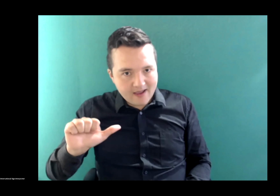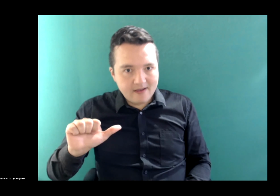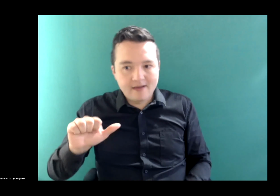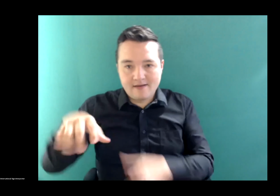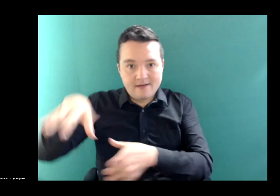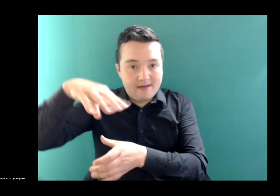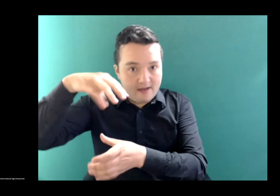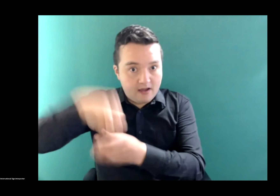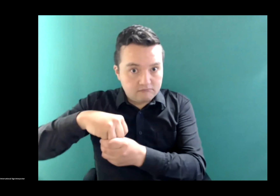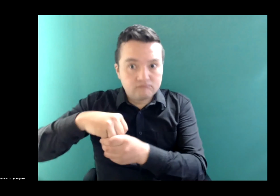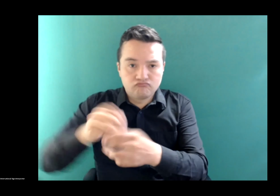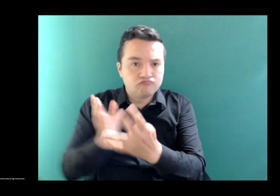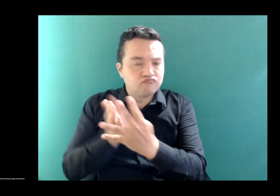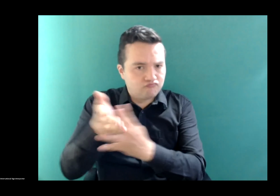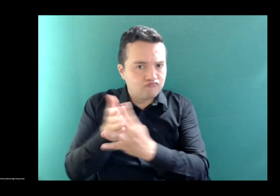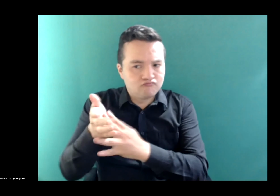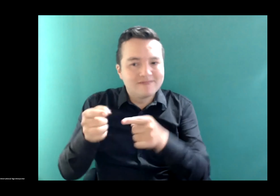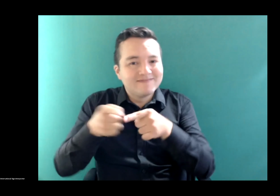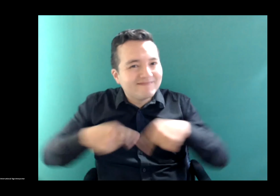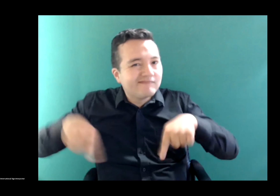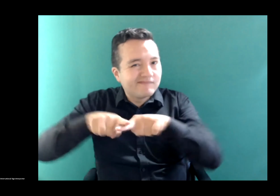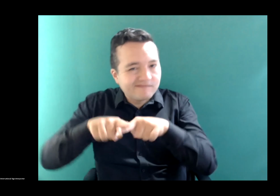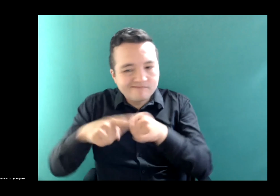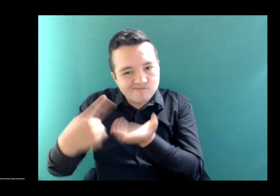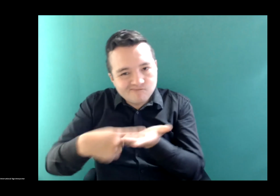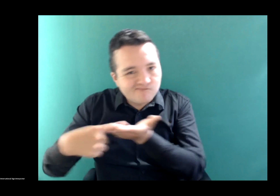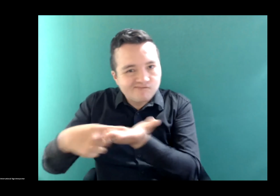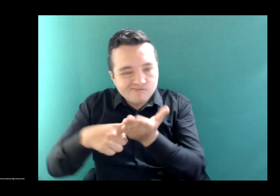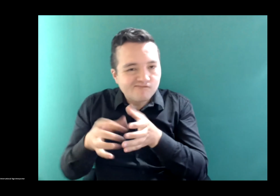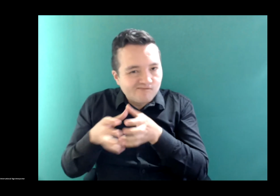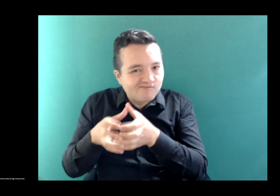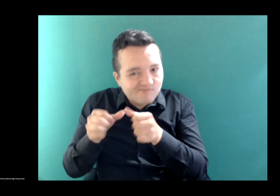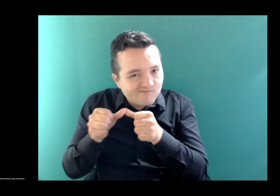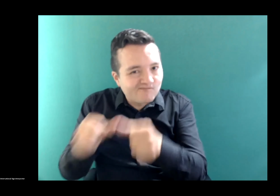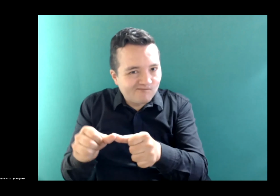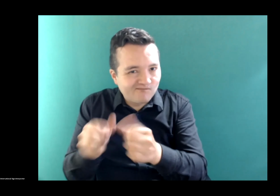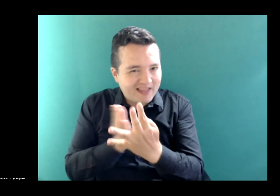The São Paulo city mayor, we have the CPA.